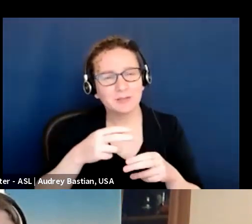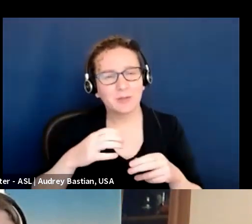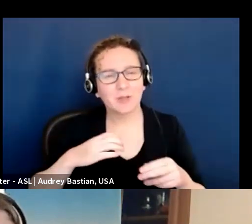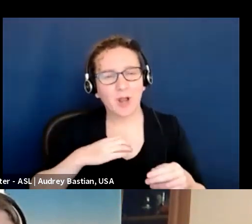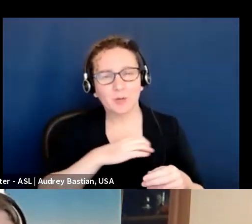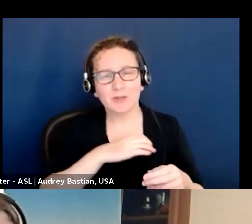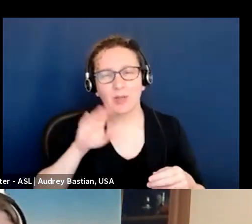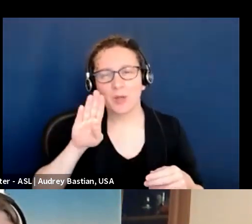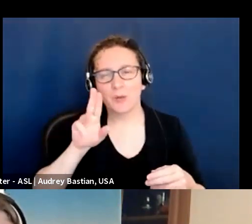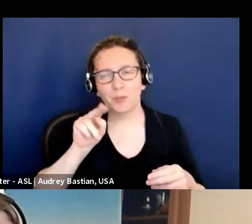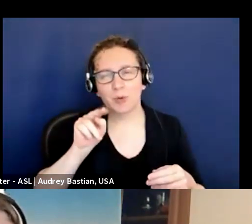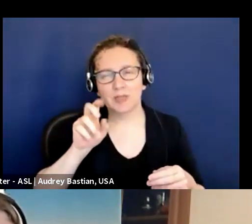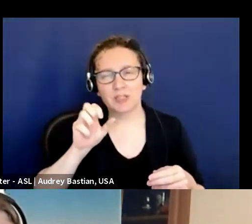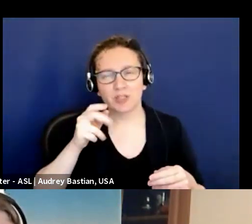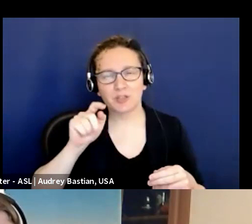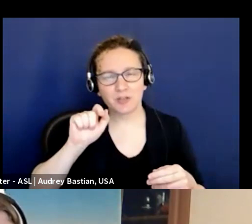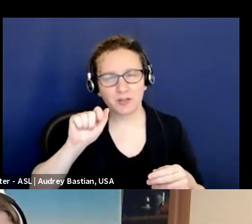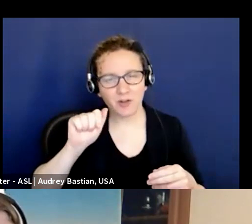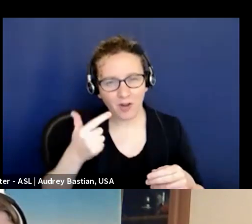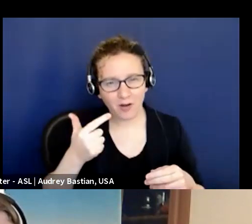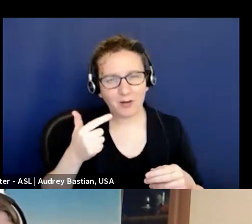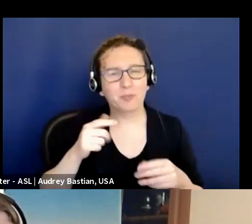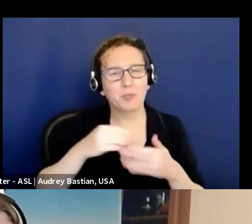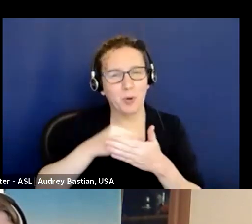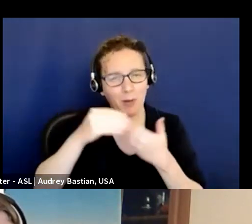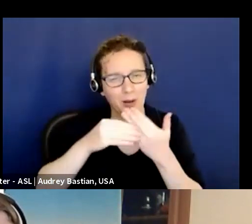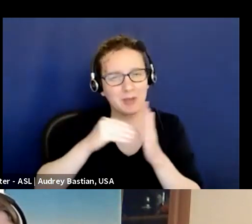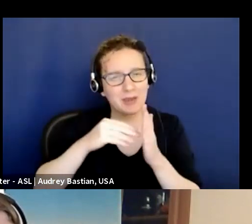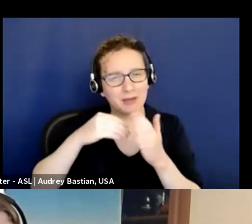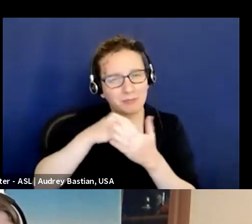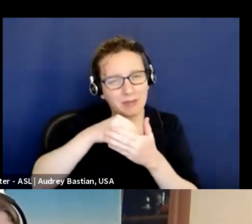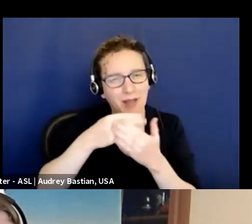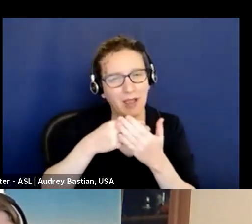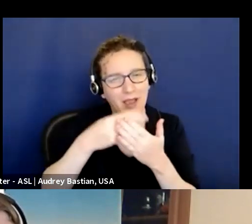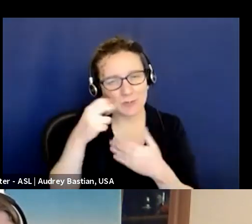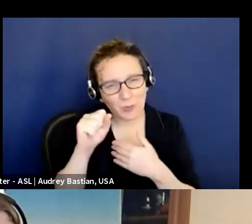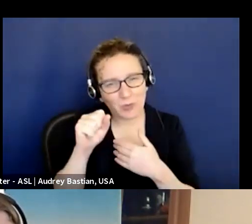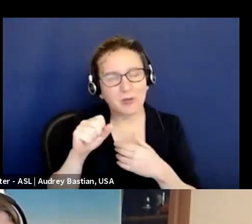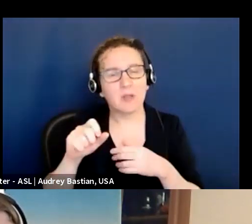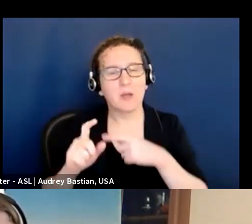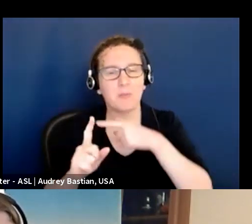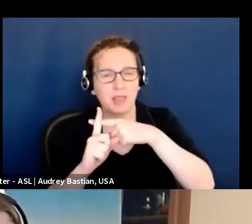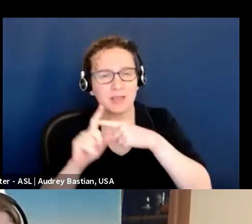in high school. And I guess you did Fulbright, too. How did you discover those opportunities and focusing